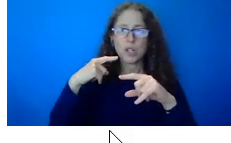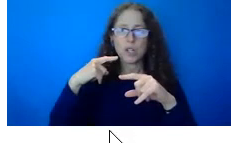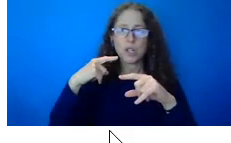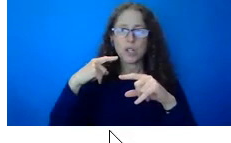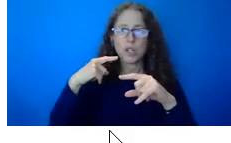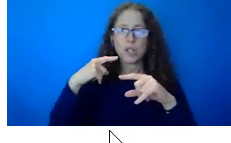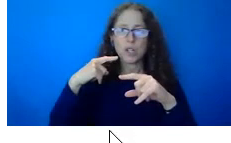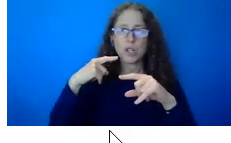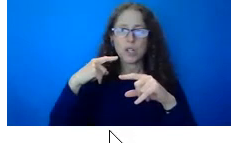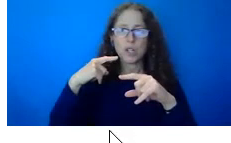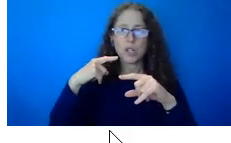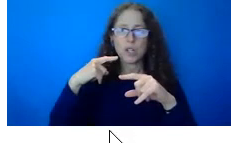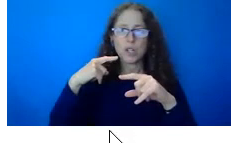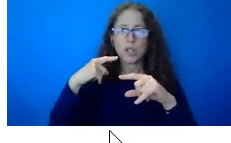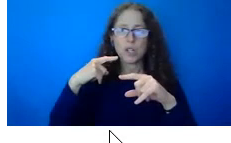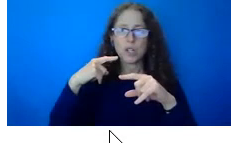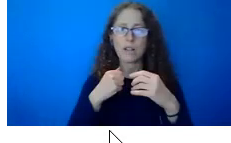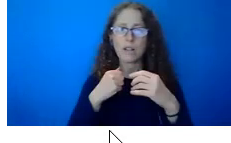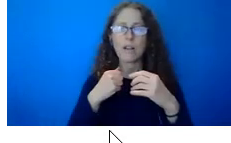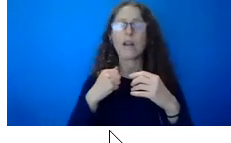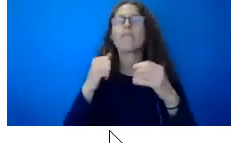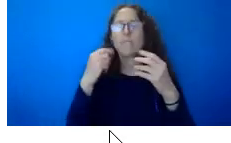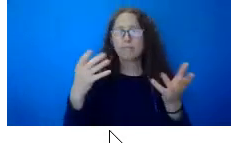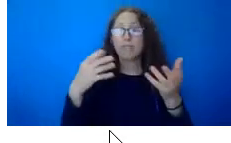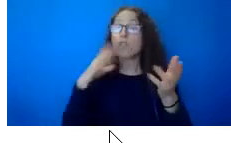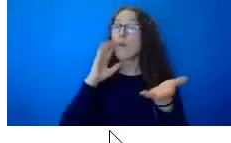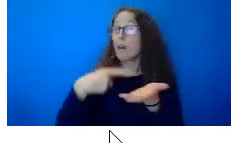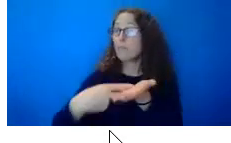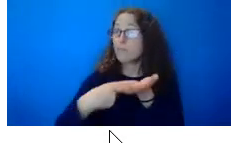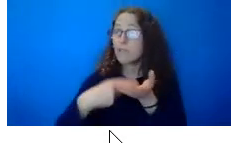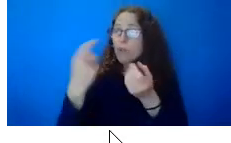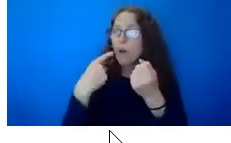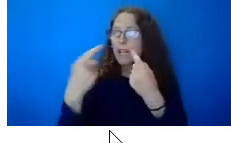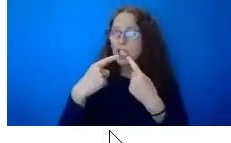WHILE ATTENDEES ARE JOINING